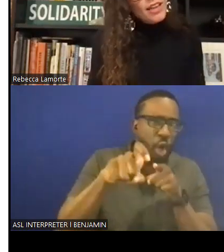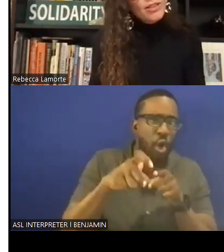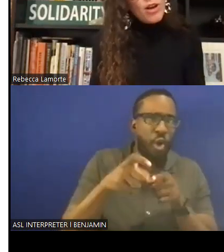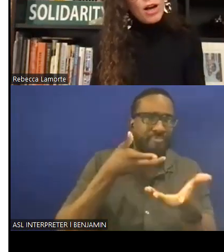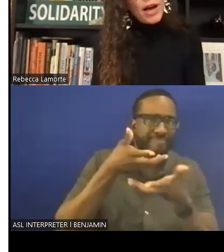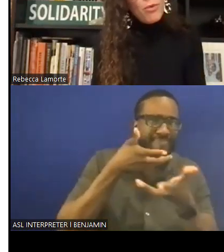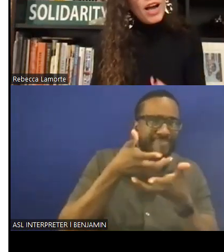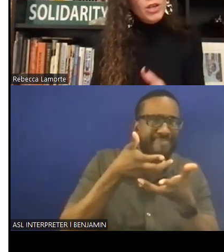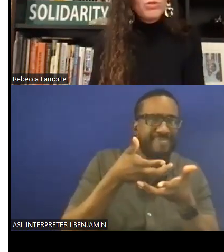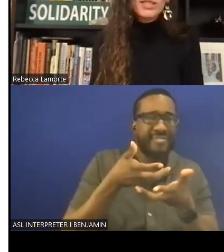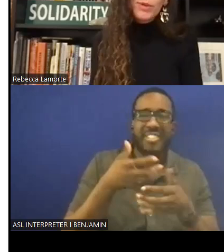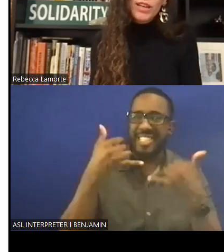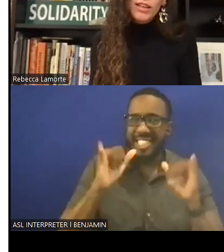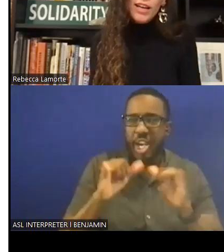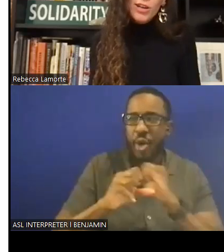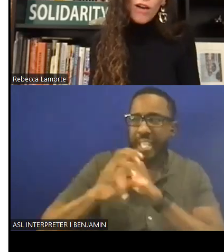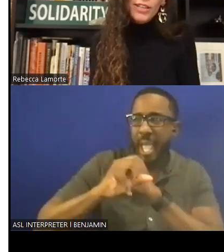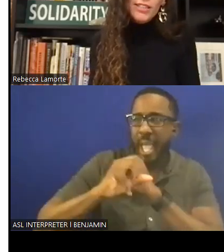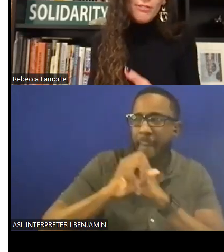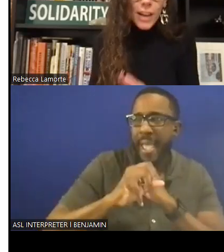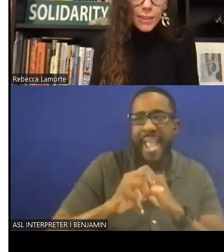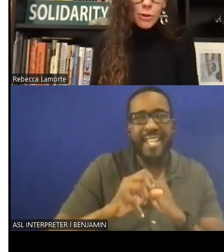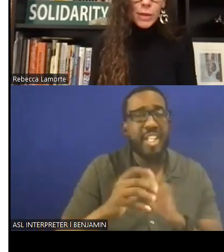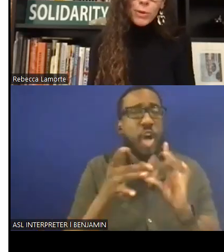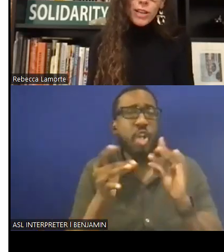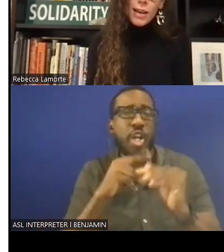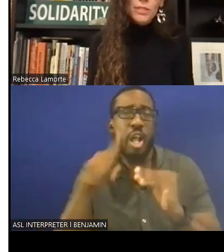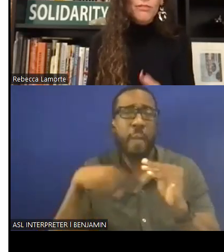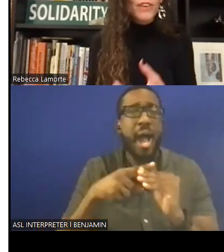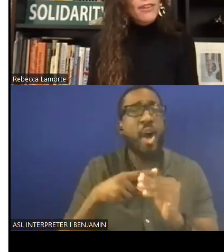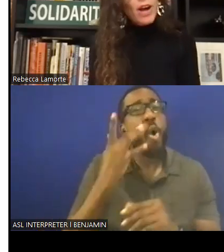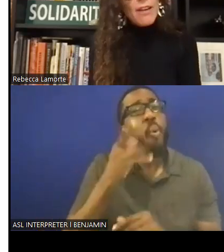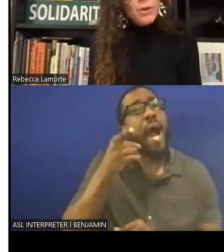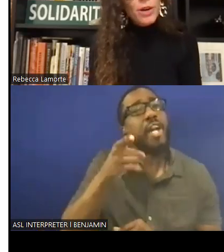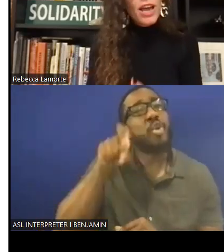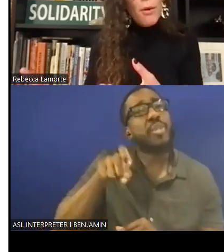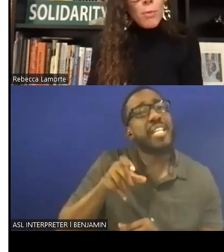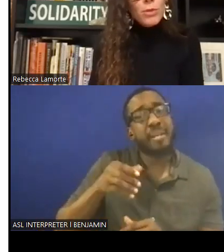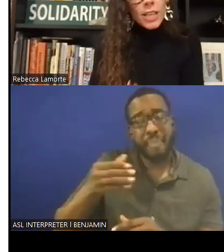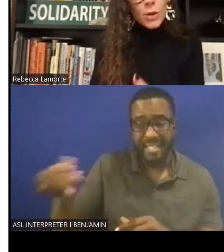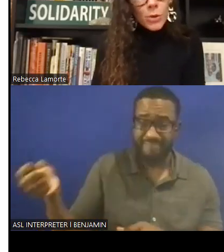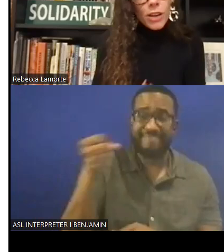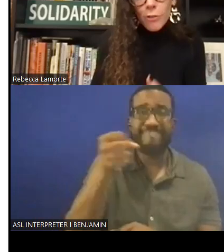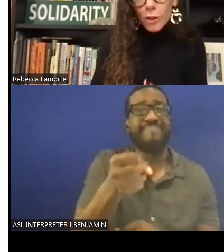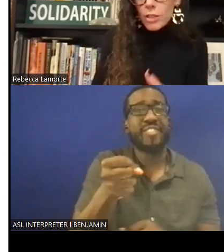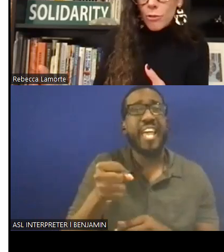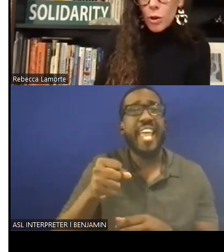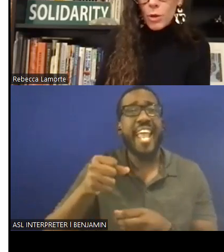they can talk about why you need to be in elected office to fight for people like them, to fight for everyone, mostly including first and foremost,